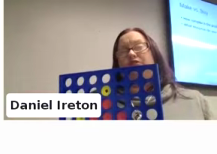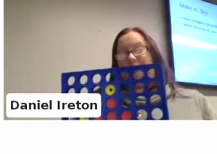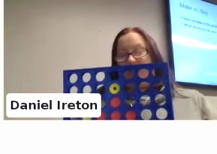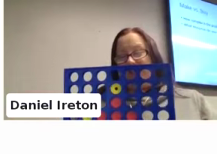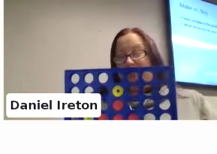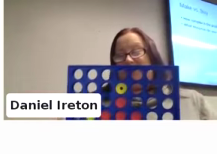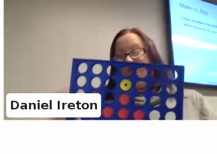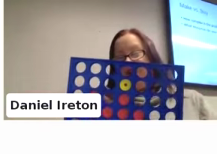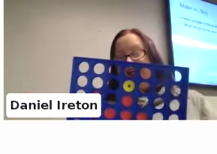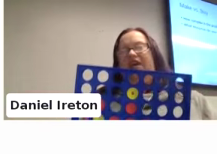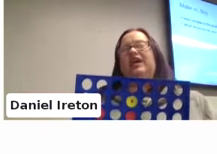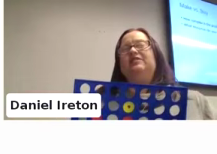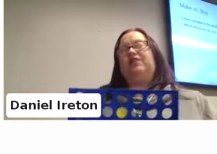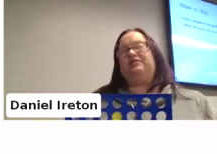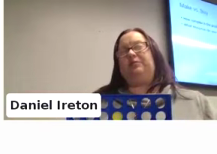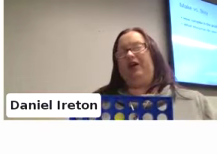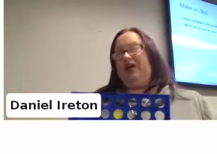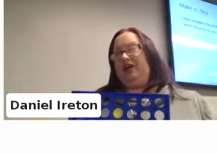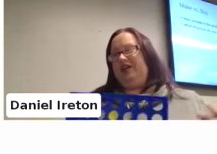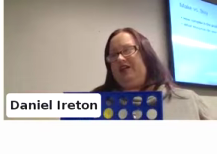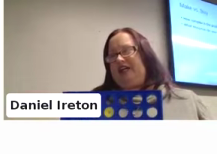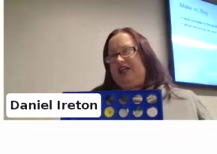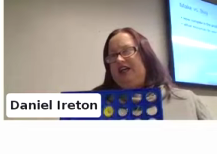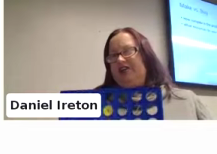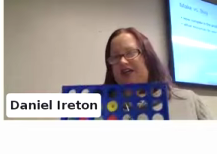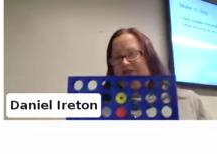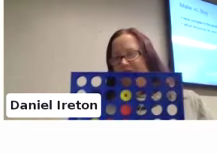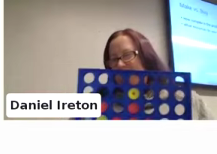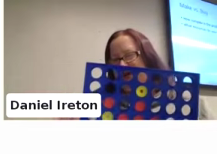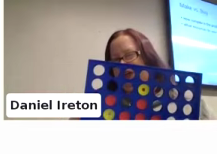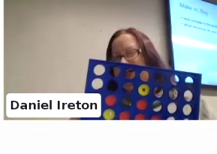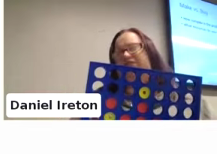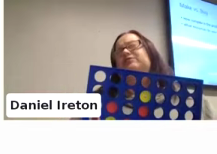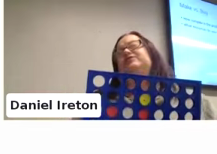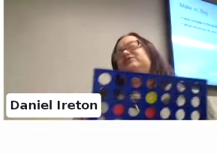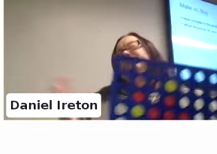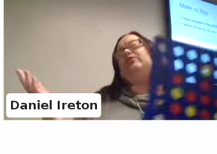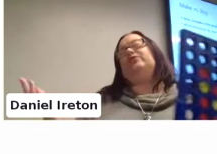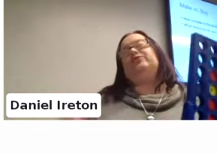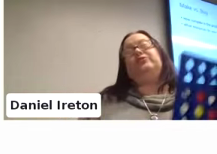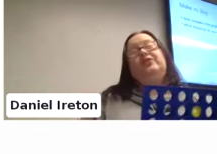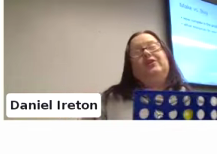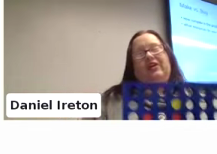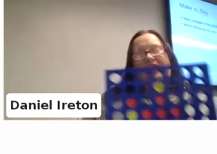I was concerned that you would need some visual memory to actually use it.